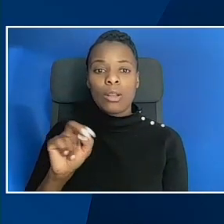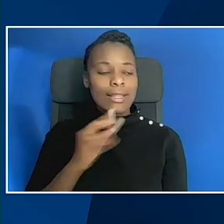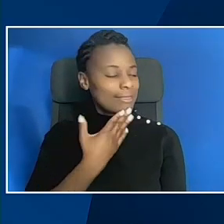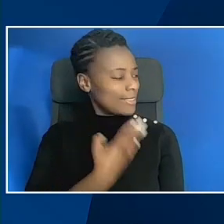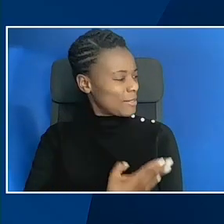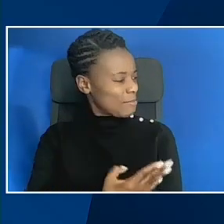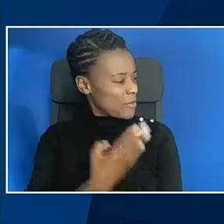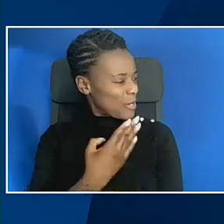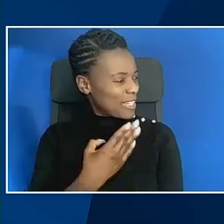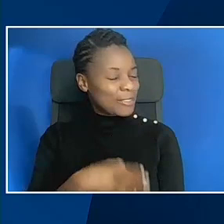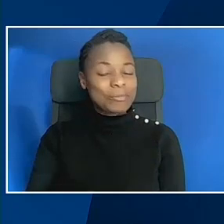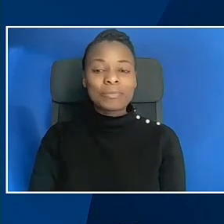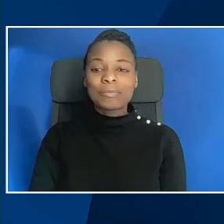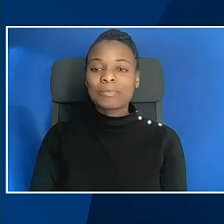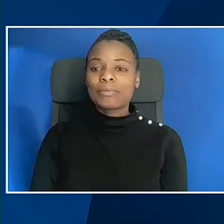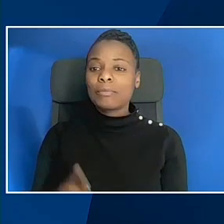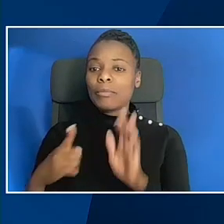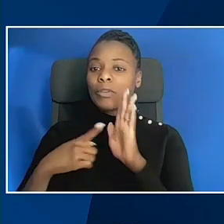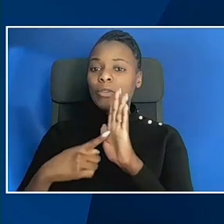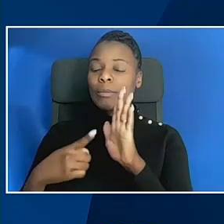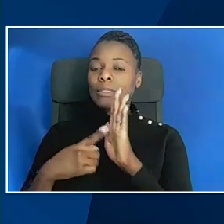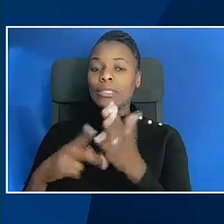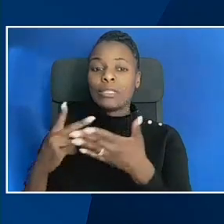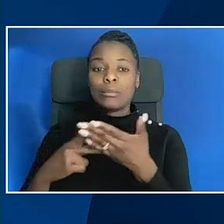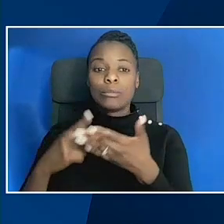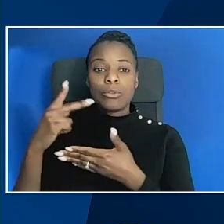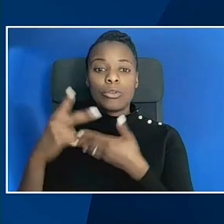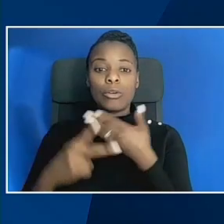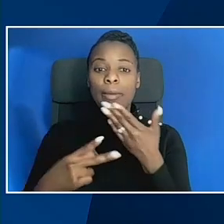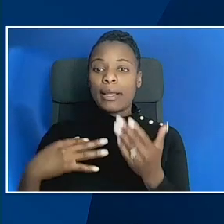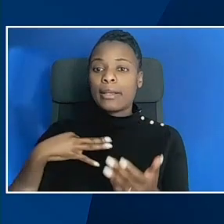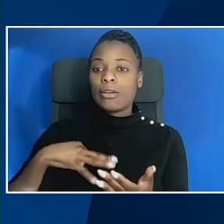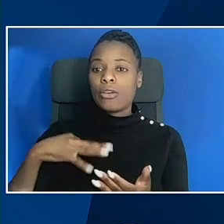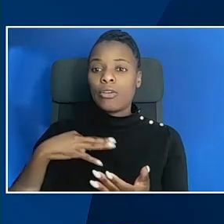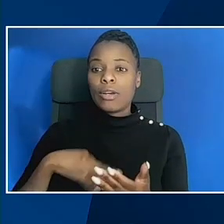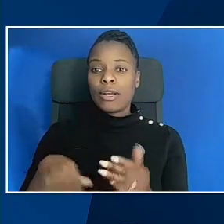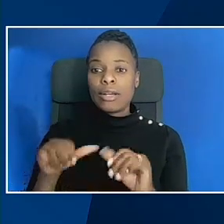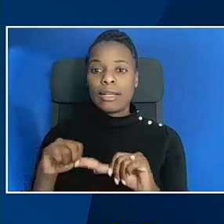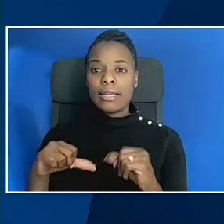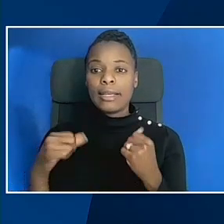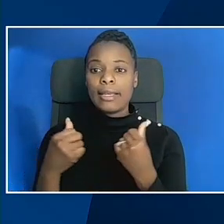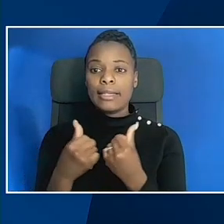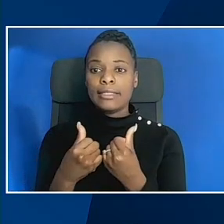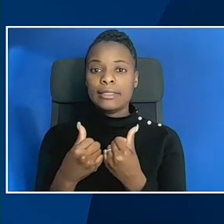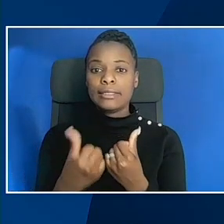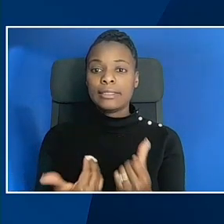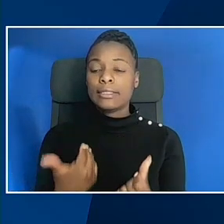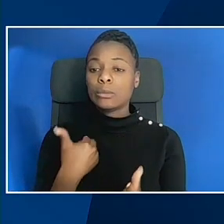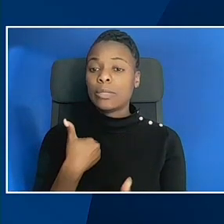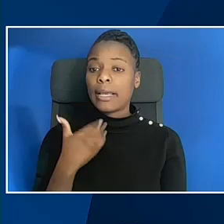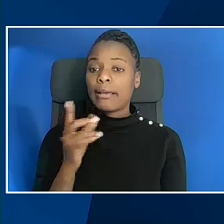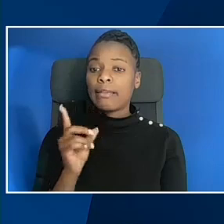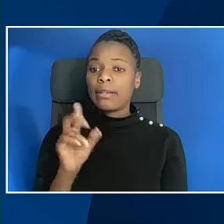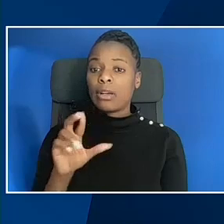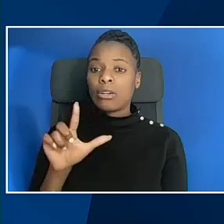Representing the programmatic accrediting agencies, we have Dr. Laura Rasar King.